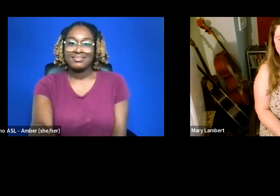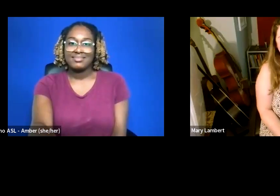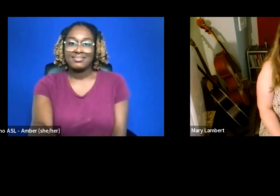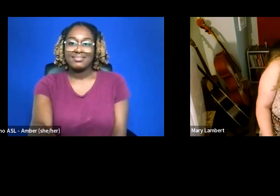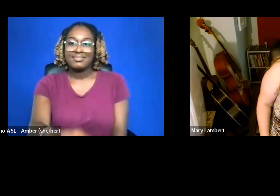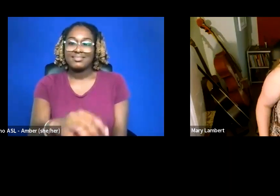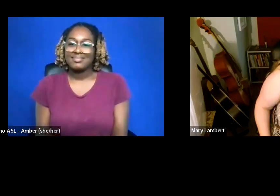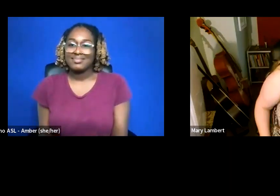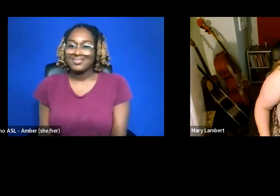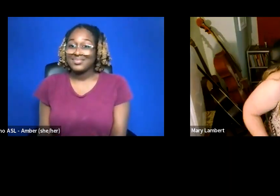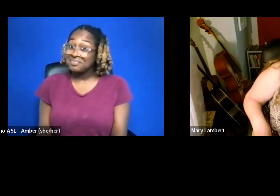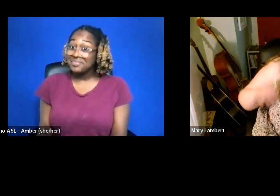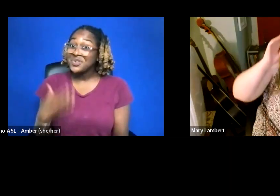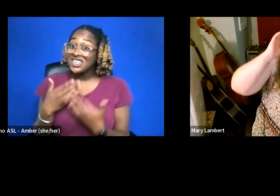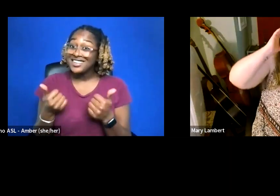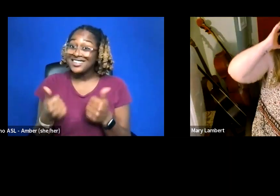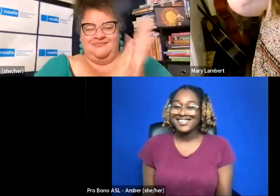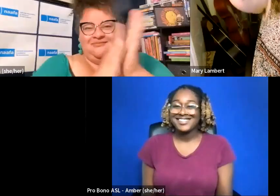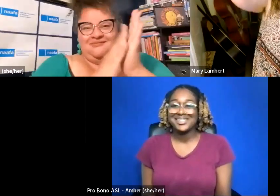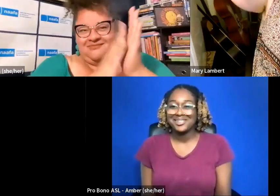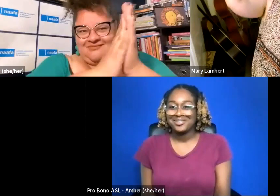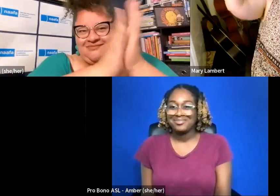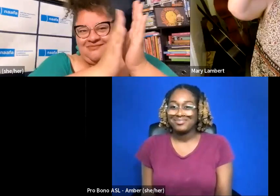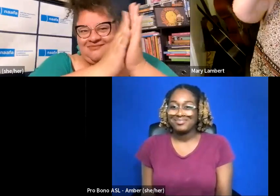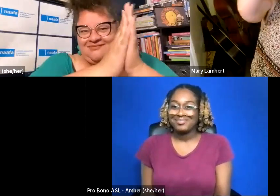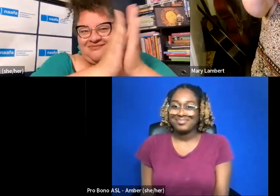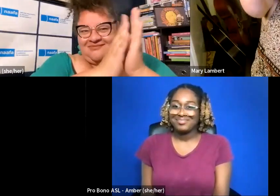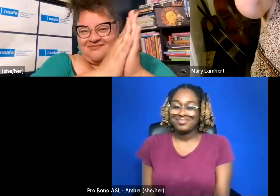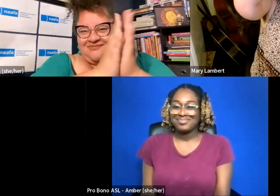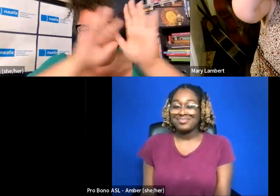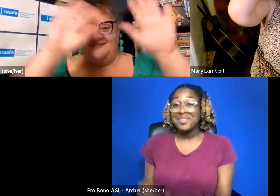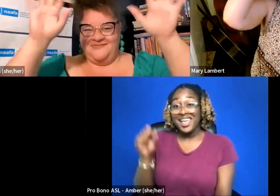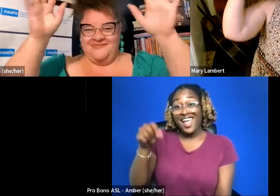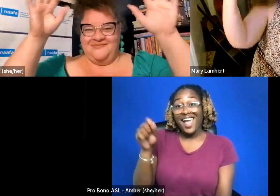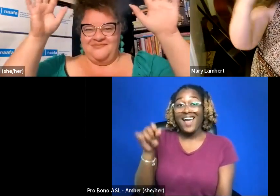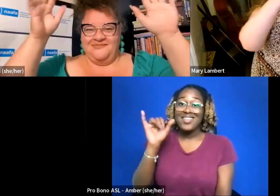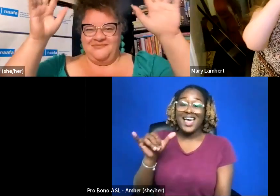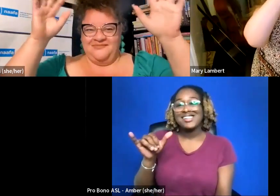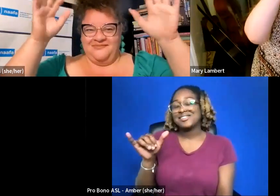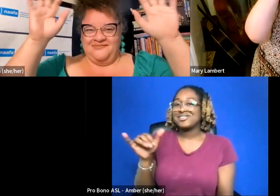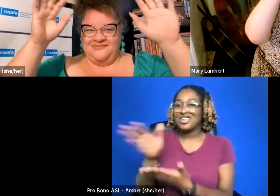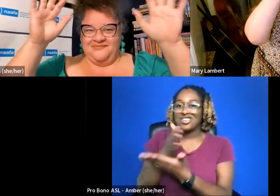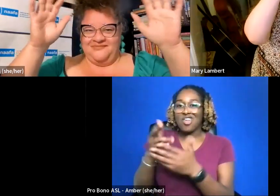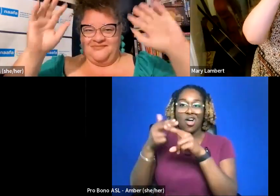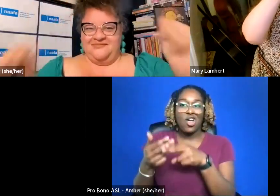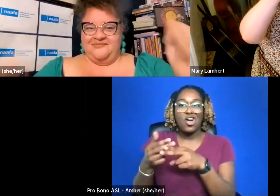Good. Yeah. So that's she keeps me warm And I wanted to do.